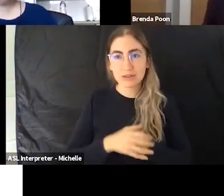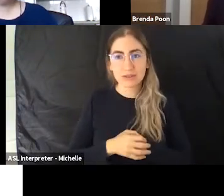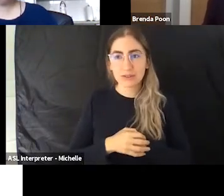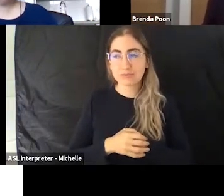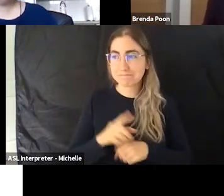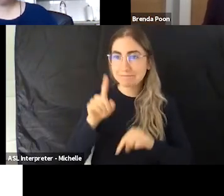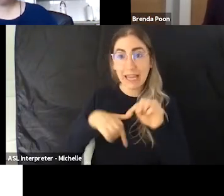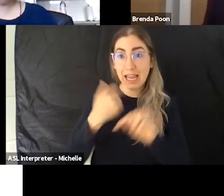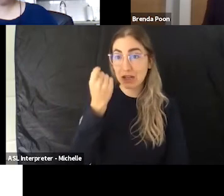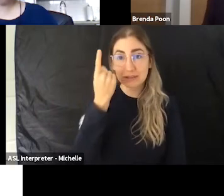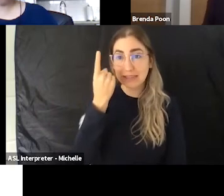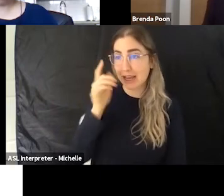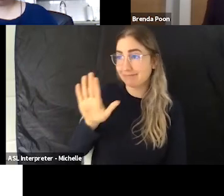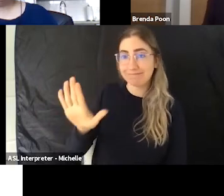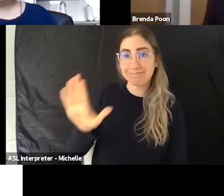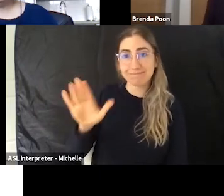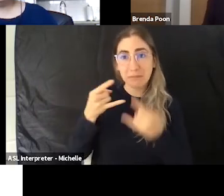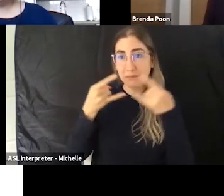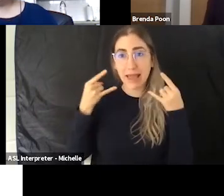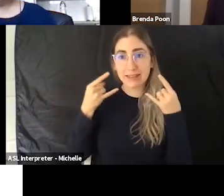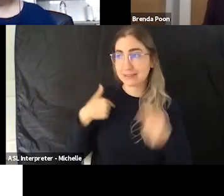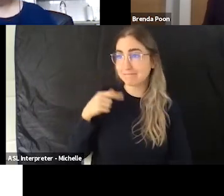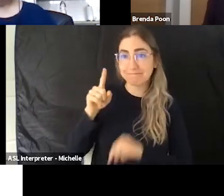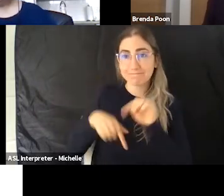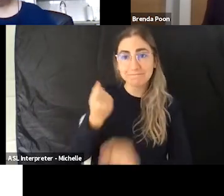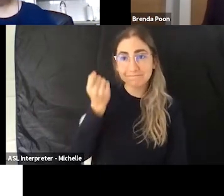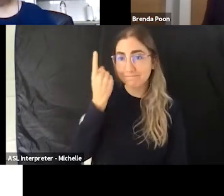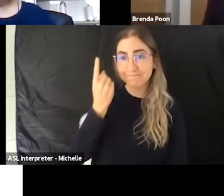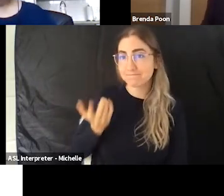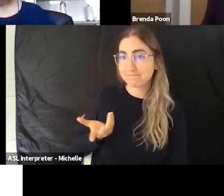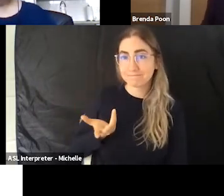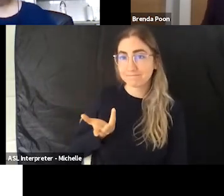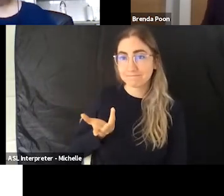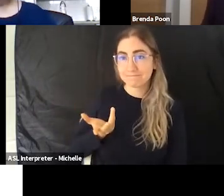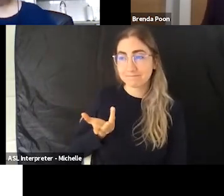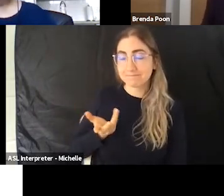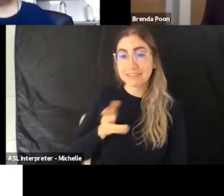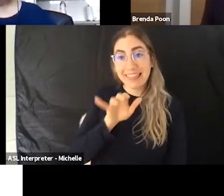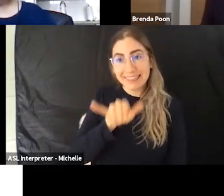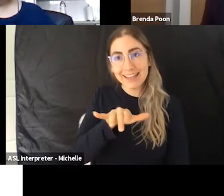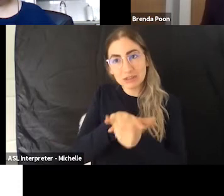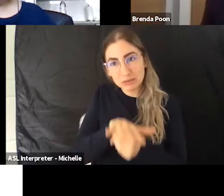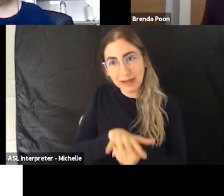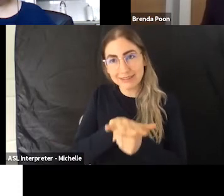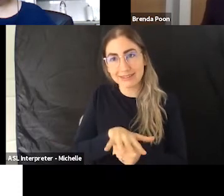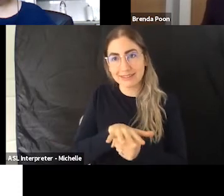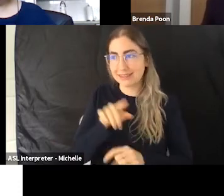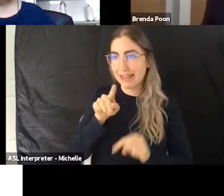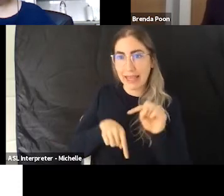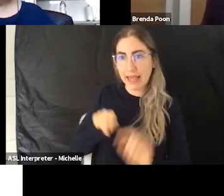DIFFICULT, PARTICULARLY WHEN YOU HAVE CO-WORKERS WEARING MASKS. ITSELF SO RESPONDENTS TOLD US ABOUT COMMUNICATION BEING COMMUNICATION BEING DIFFICULT, PARTICULARLY WHEN YOU HAVE CO-WORKERS WEARING MASKS. AND ALSO THE CHALLENGES OF BEING IN WORKPLACES WHERE AND ALSO THE CHALLENGES OF BEING IN WORKPLACES WHERE THERE THERE WASN'T A USE OF CLEAR MASKS SO IN THE WORDS OF SOME OF OUR RESPONDENTS HERE,